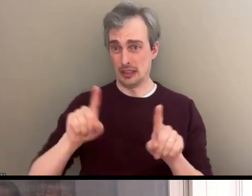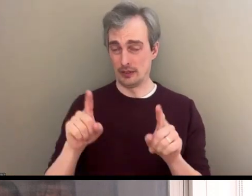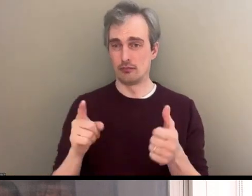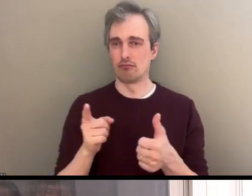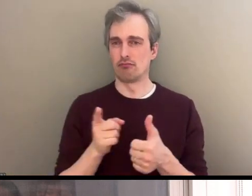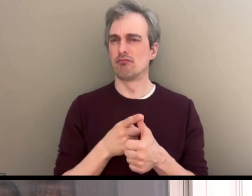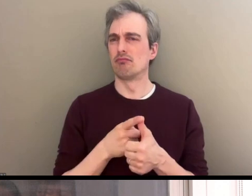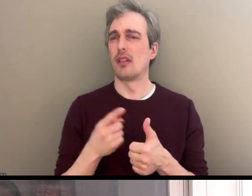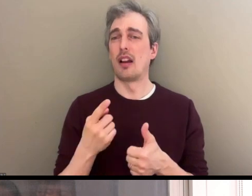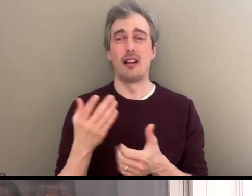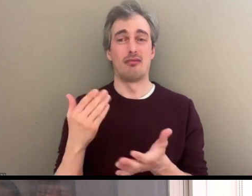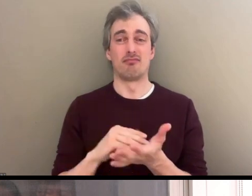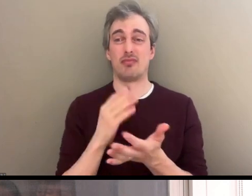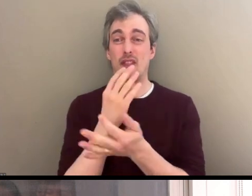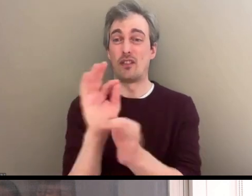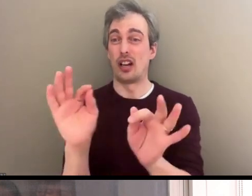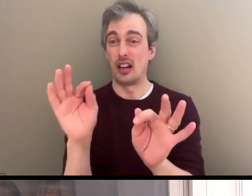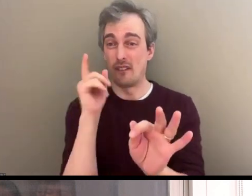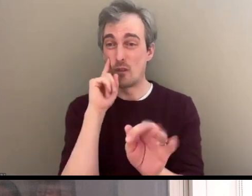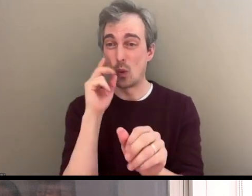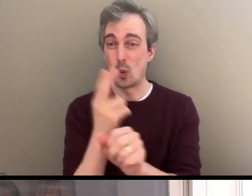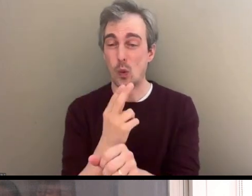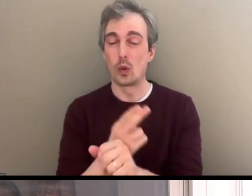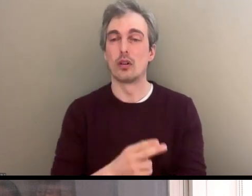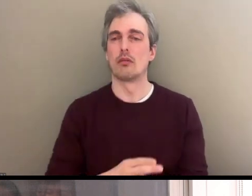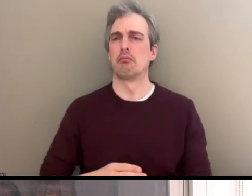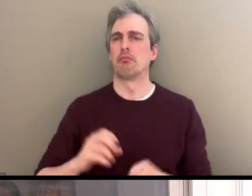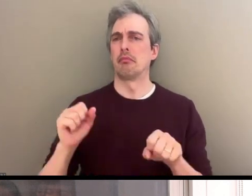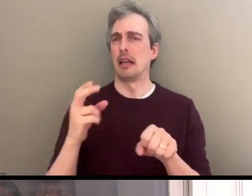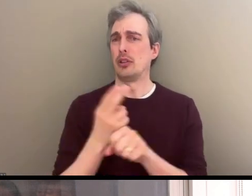You could also use it on Chrome, Firefox, and Edge, just like Wave.